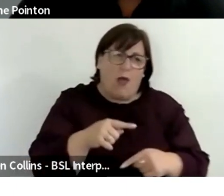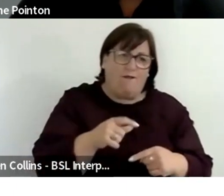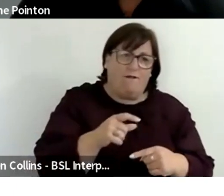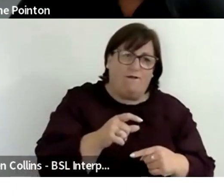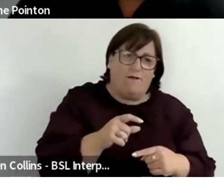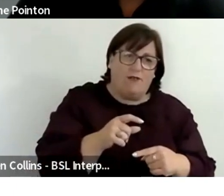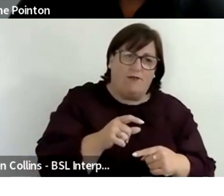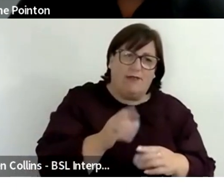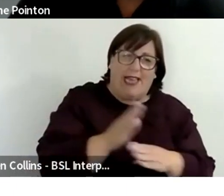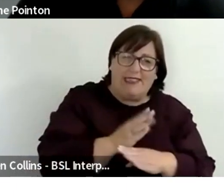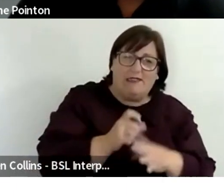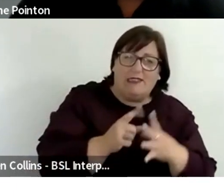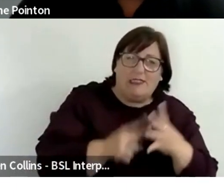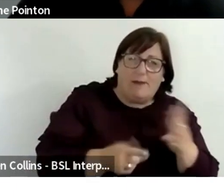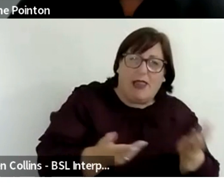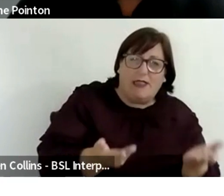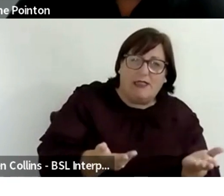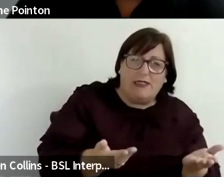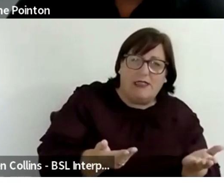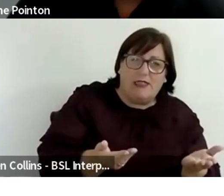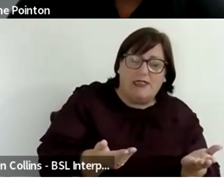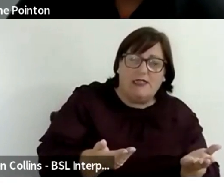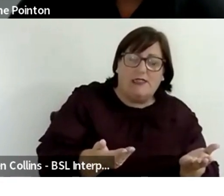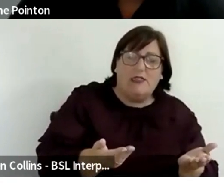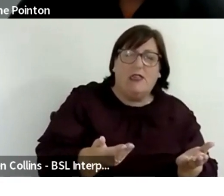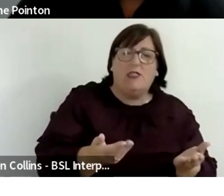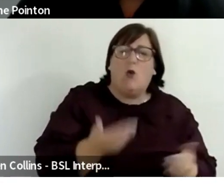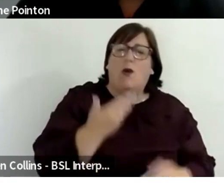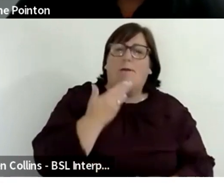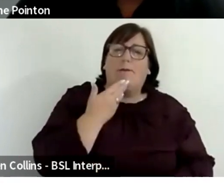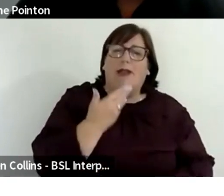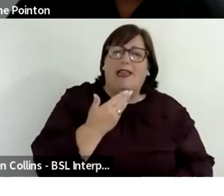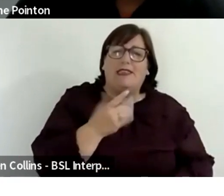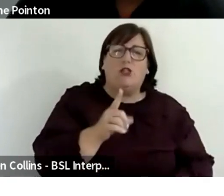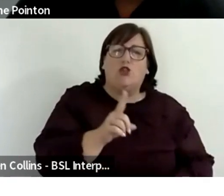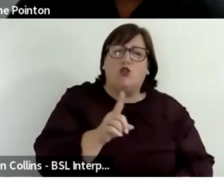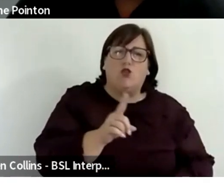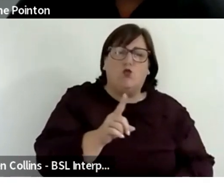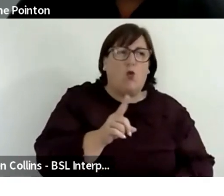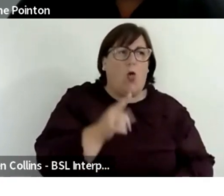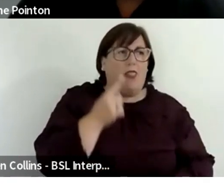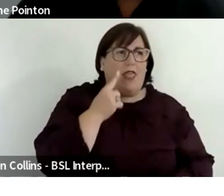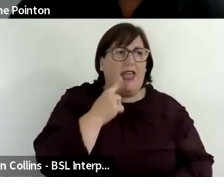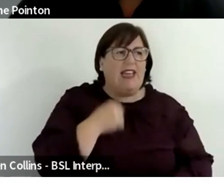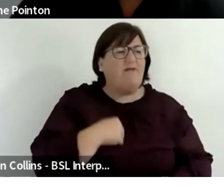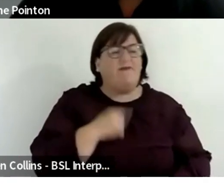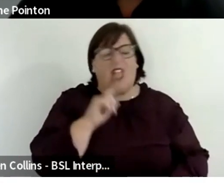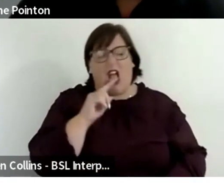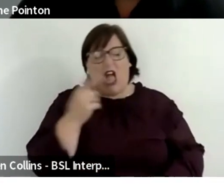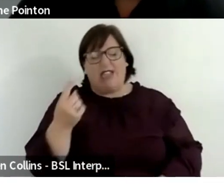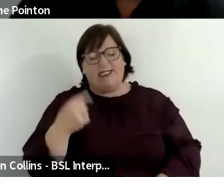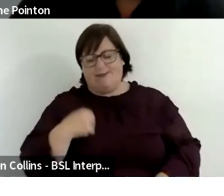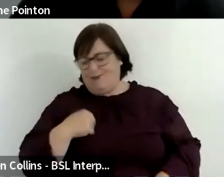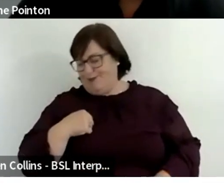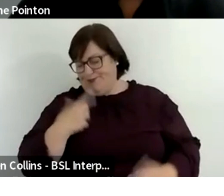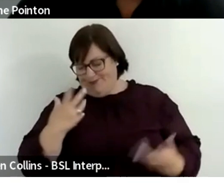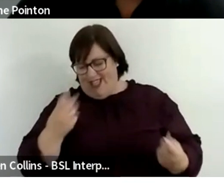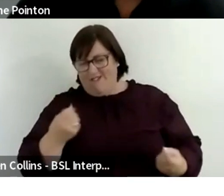The one take away I would say is don't doubt yourself and be defined by your disability, you can do this, you